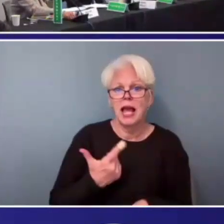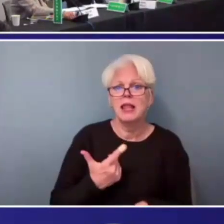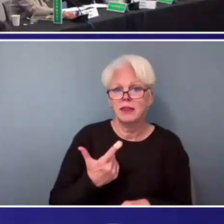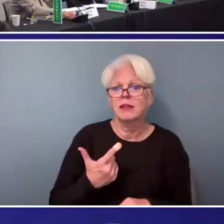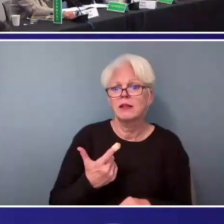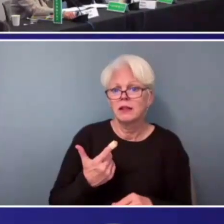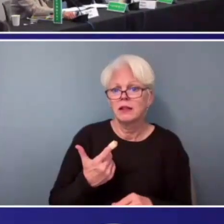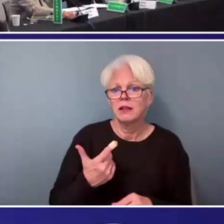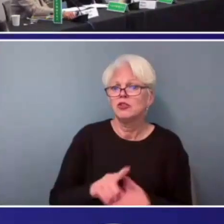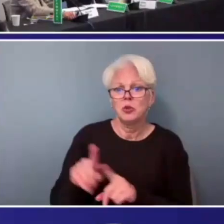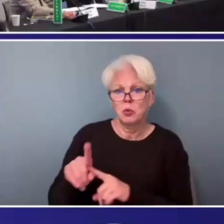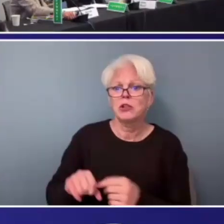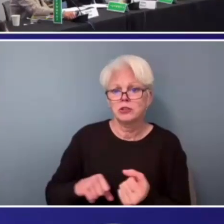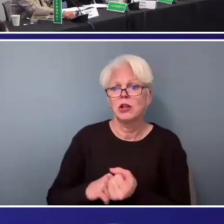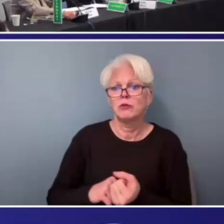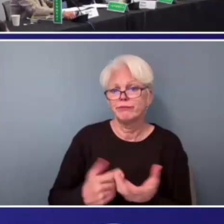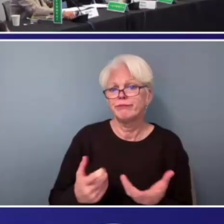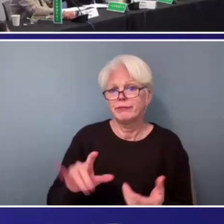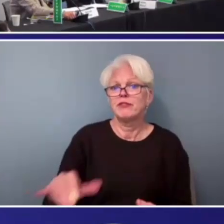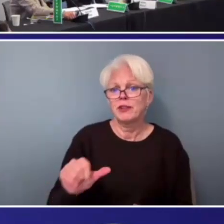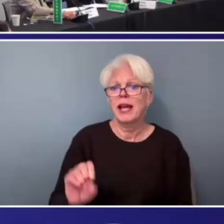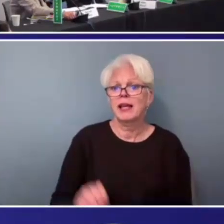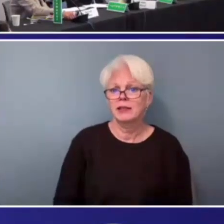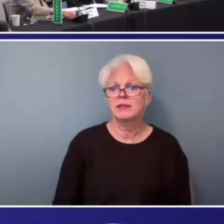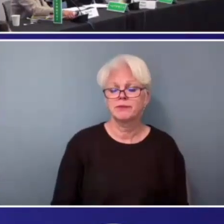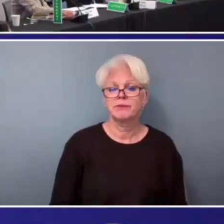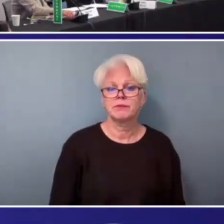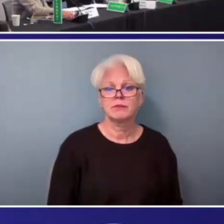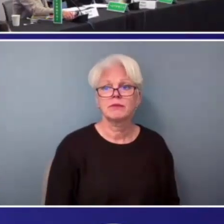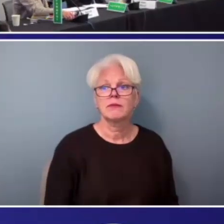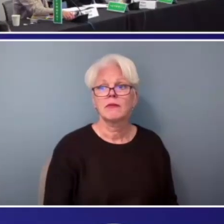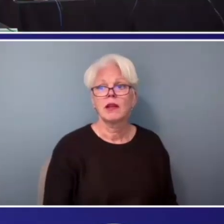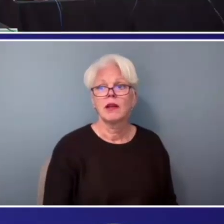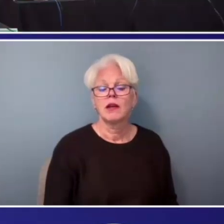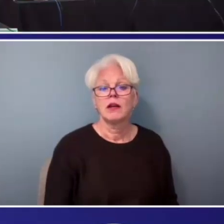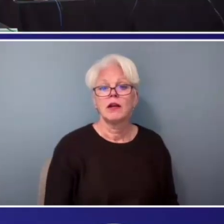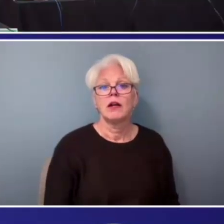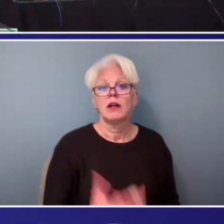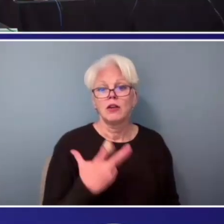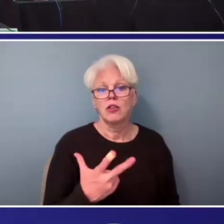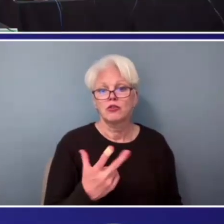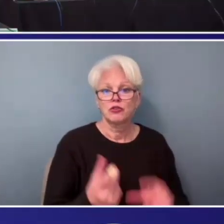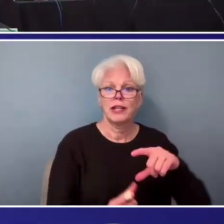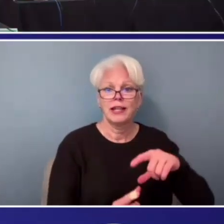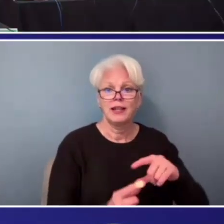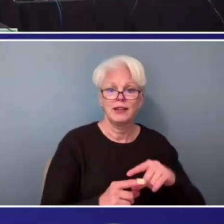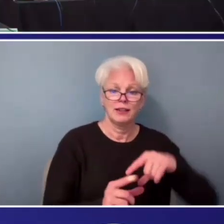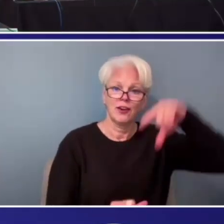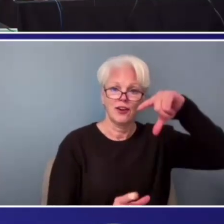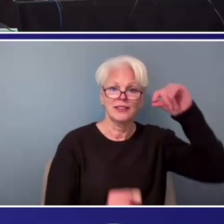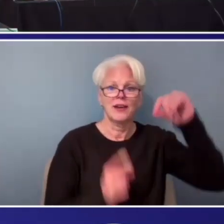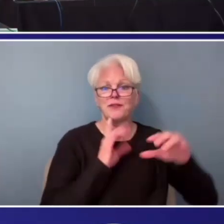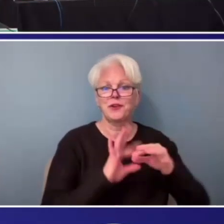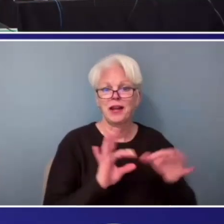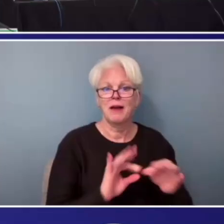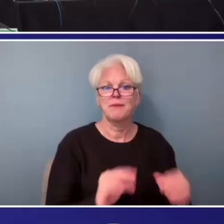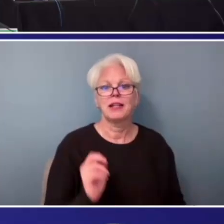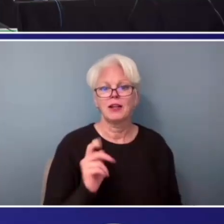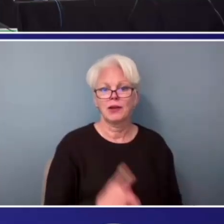also in that case. Okay. We have three cards up. Okay. On this particular topic?